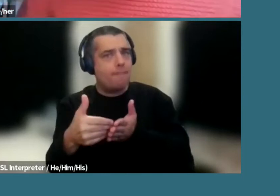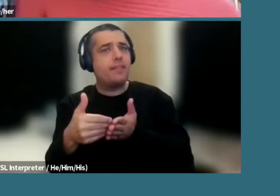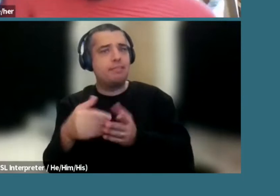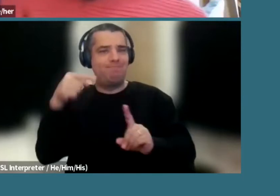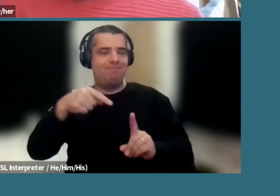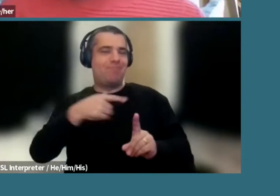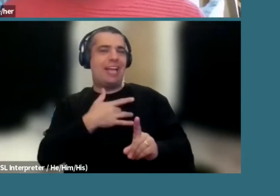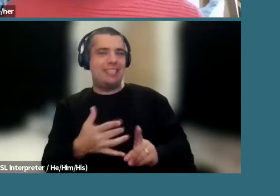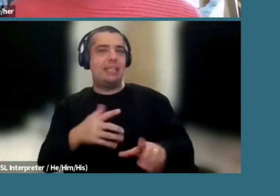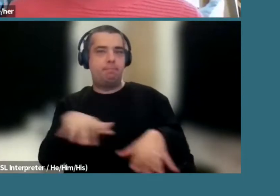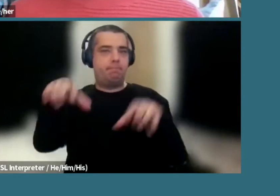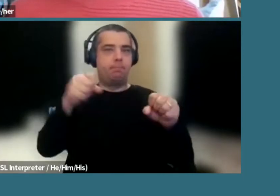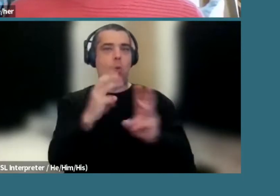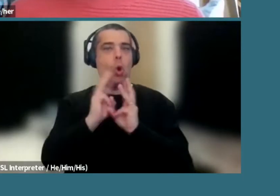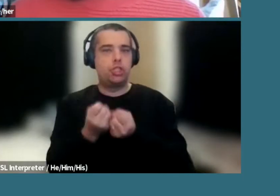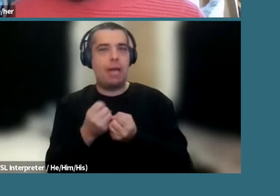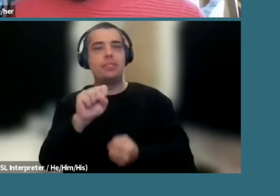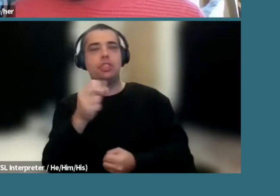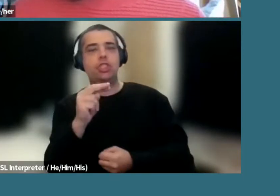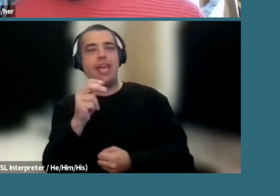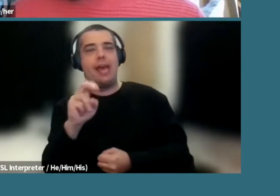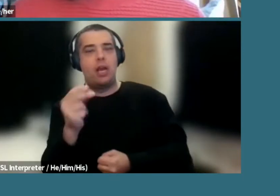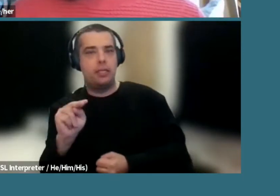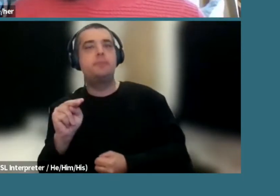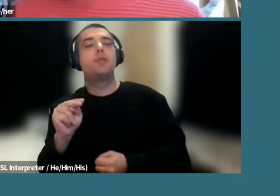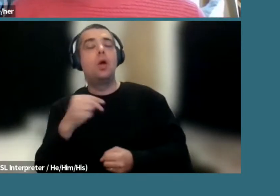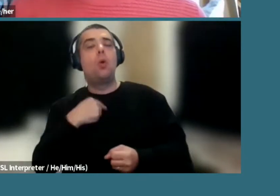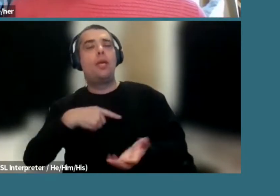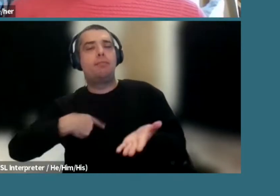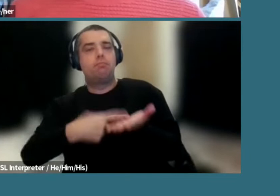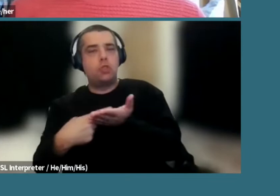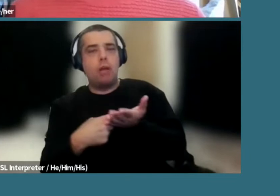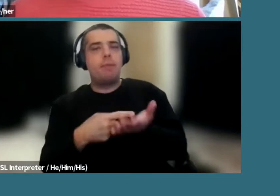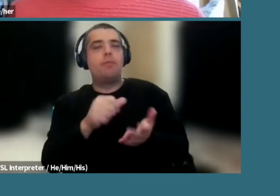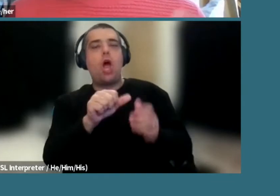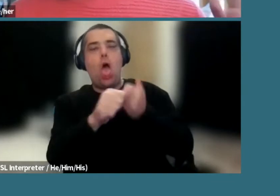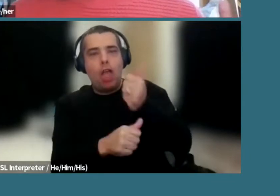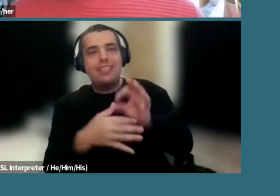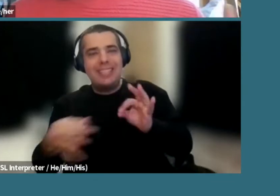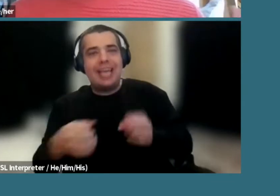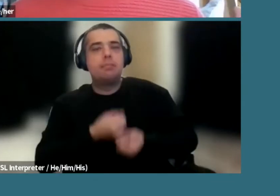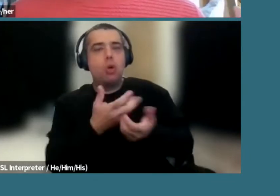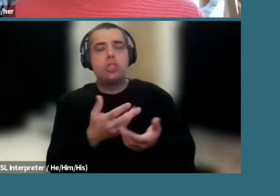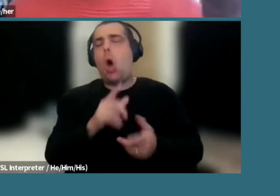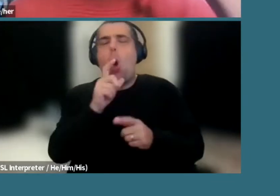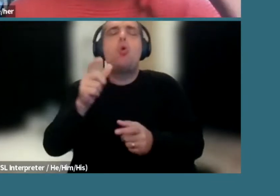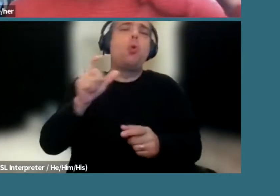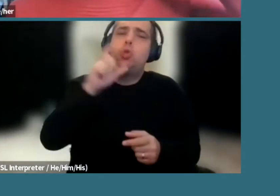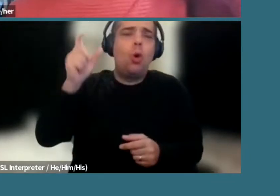with Shannon Finnigan where we are talking about alt text as poetry, people are concerned, oh no, I'm going to have to write a poem.